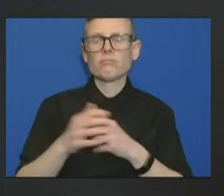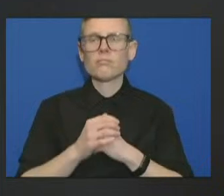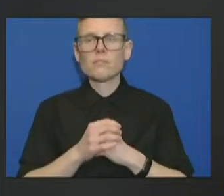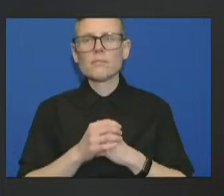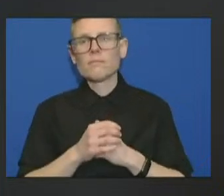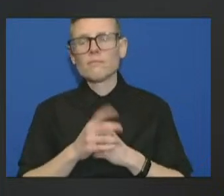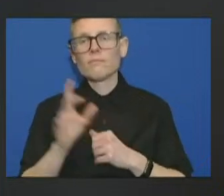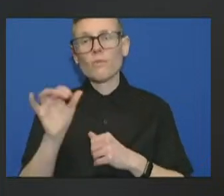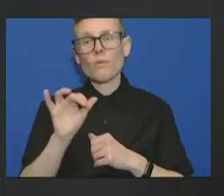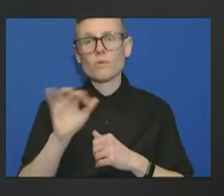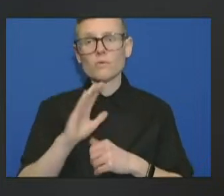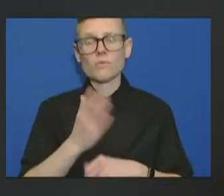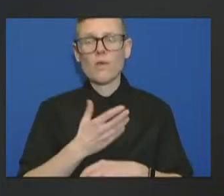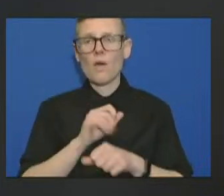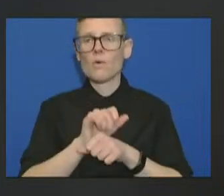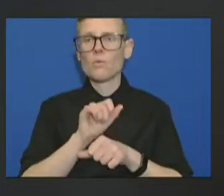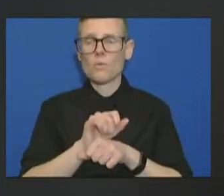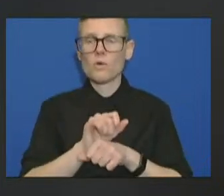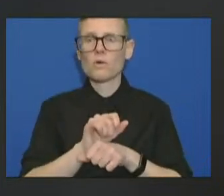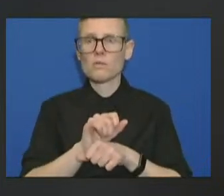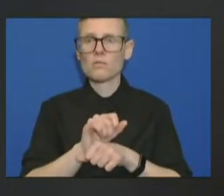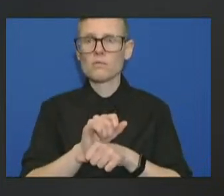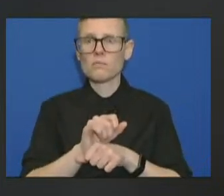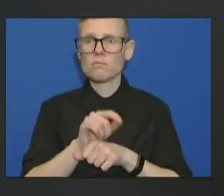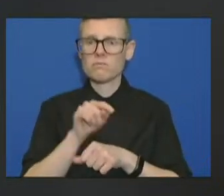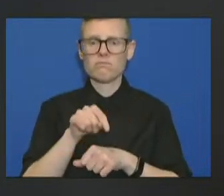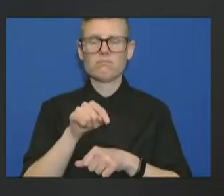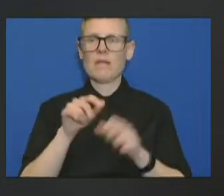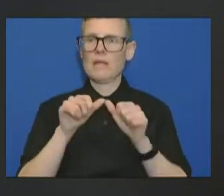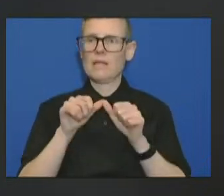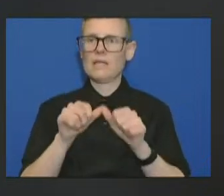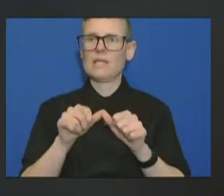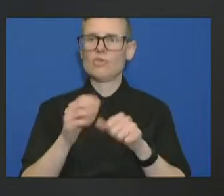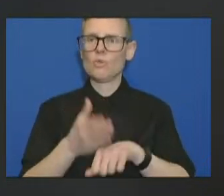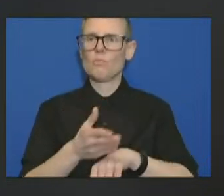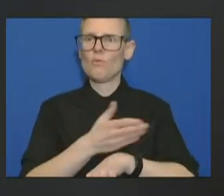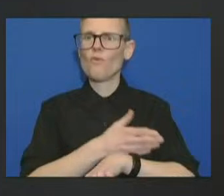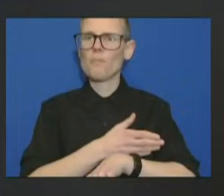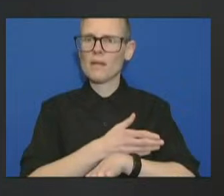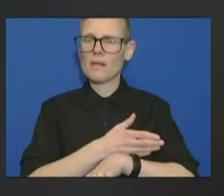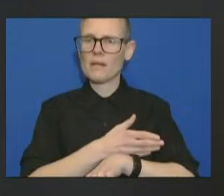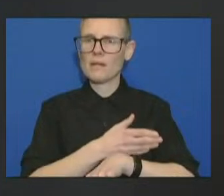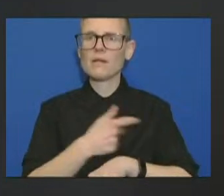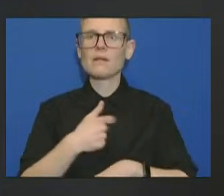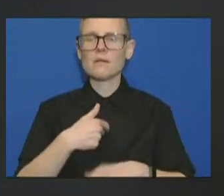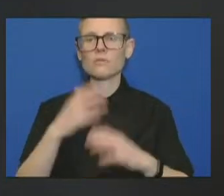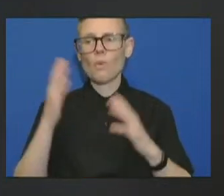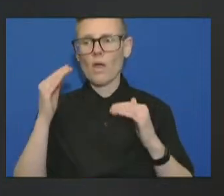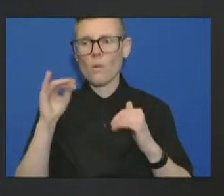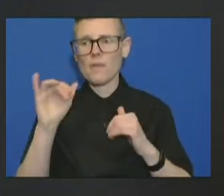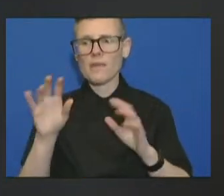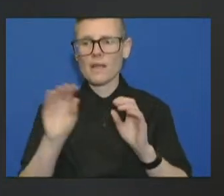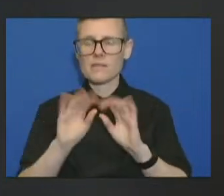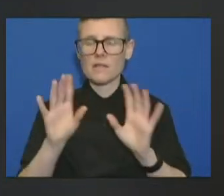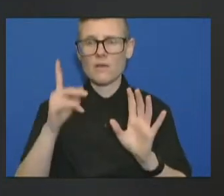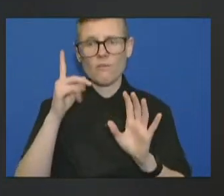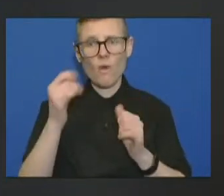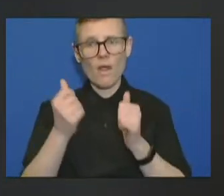responsiveness and engagement. And, and also in our work of